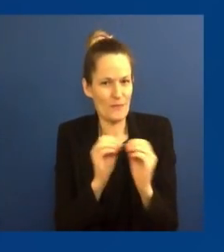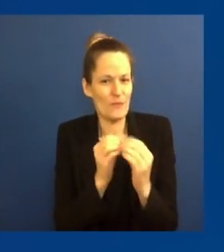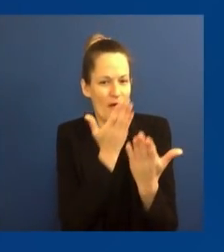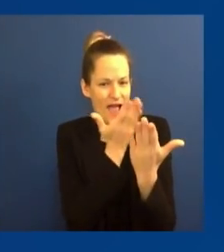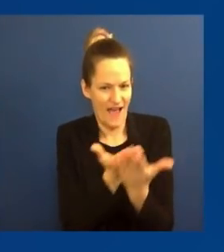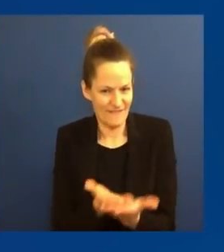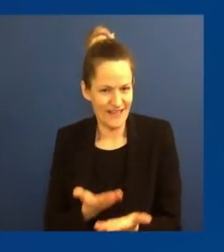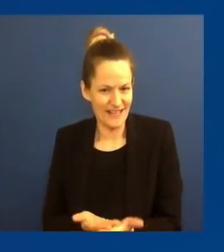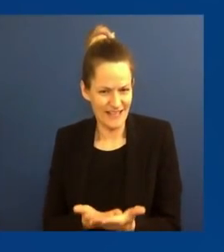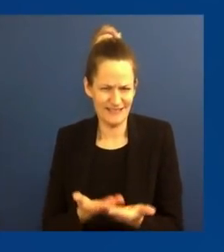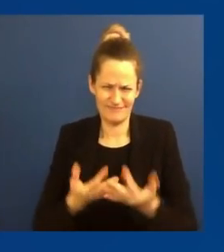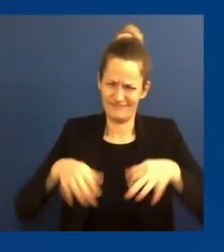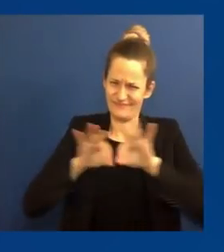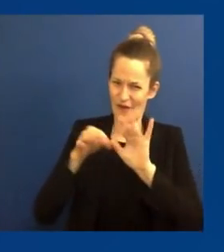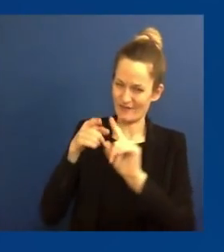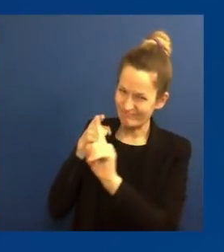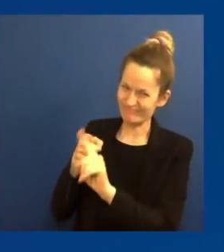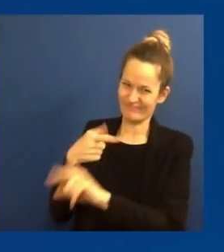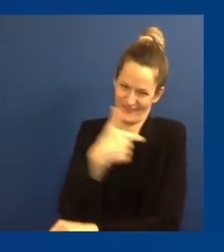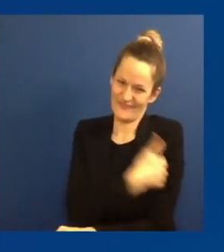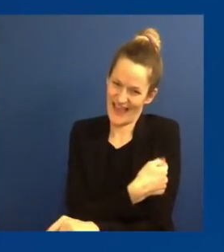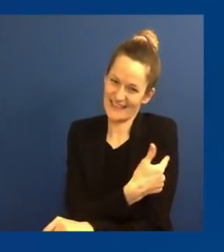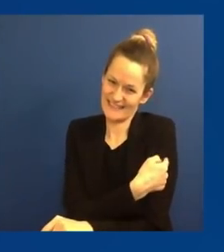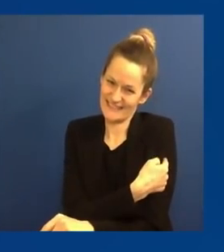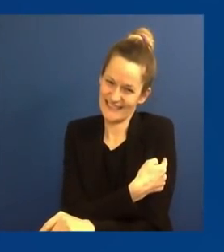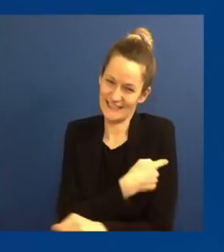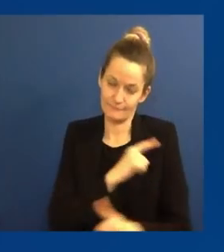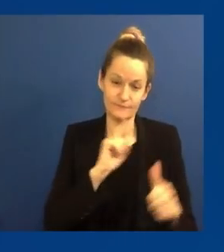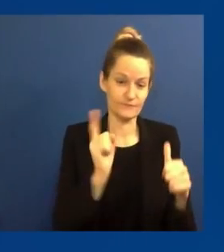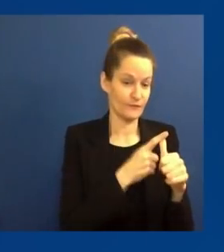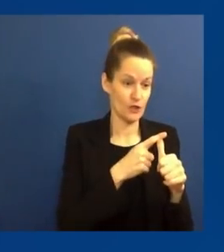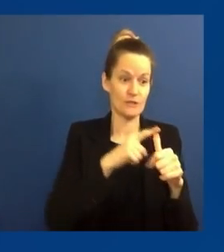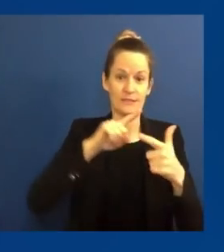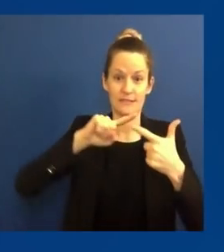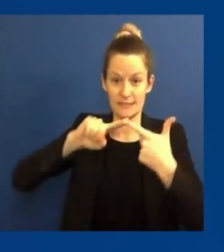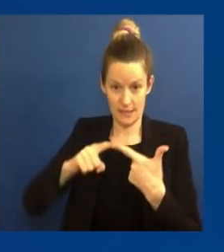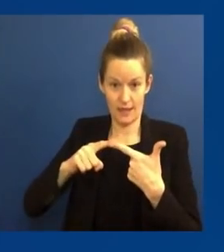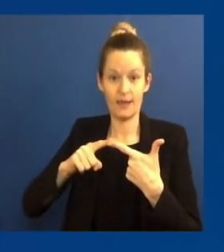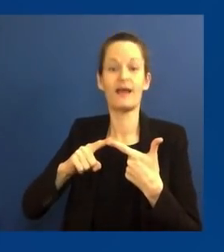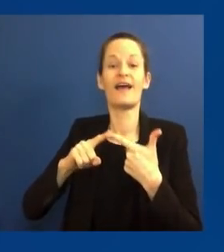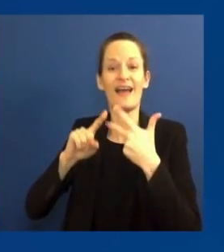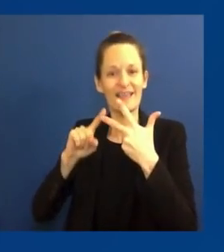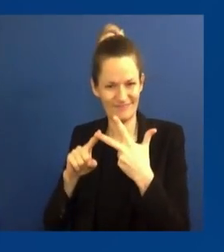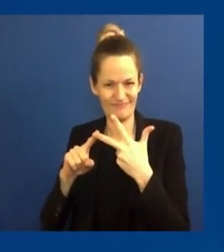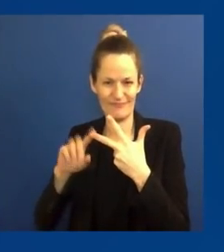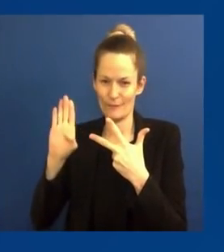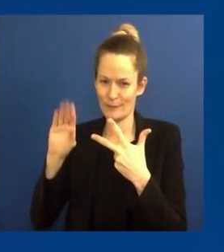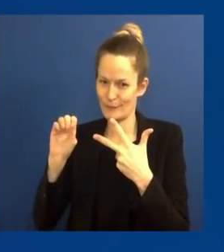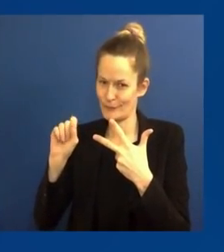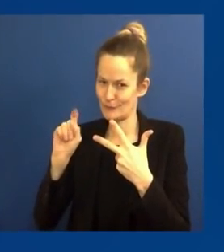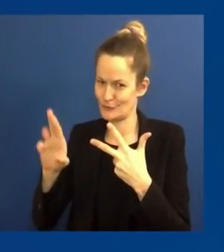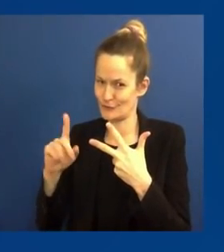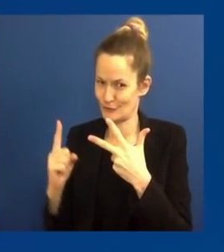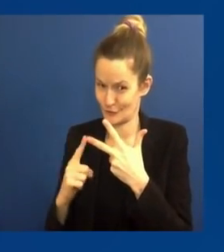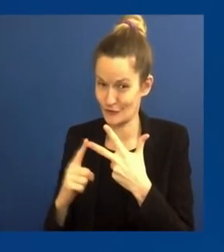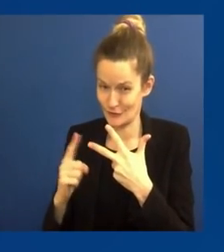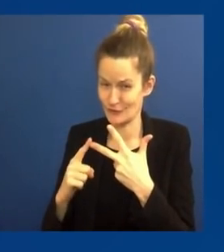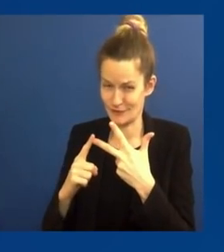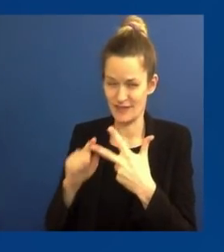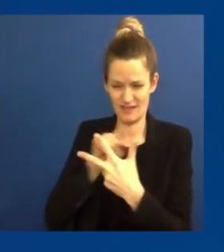that means getting your primary series and getting boosted when eligible -- to protect against severe COVID-19.